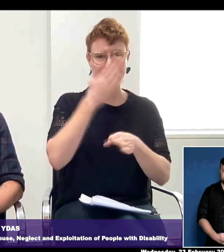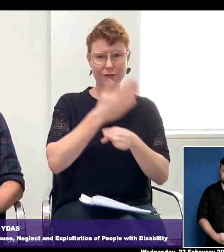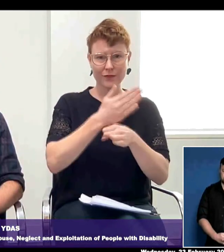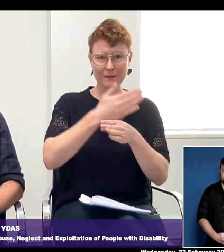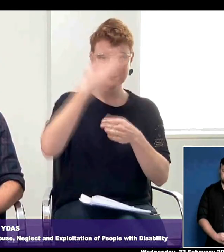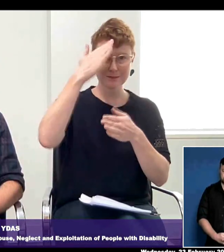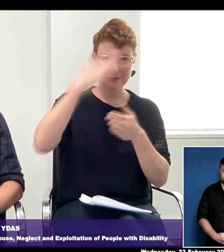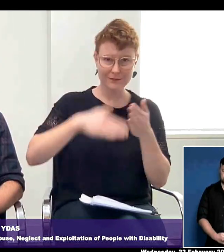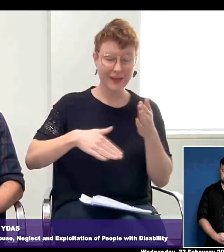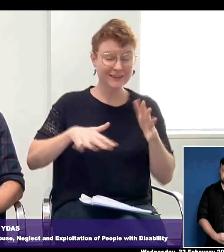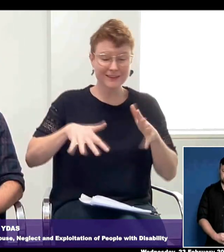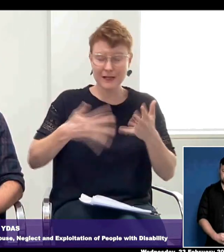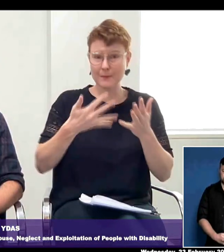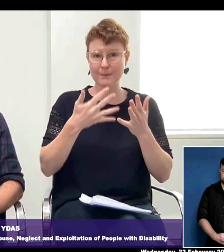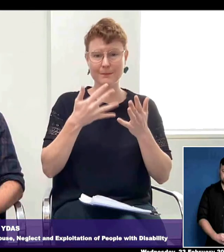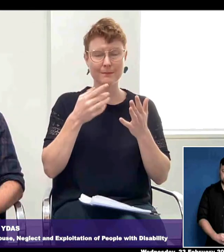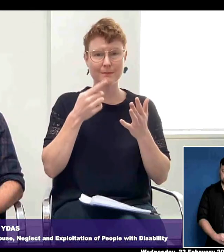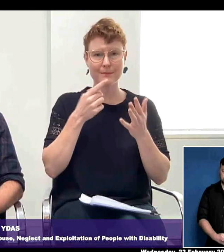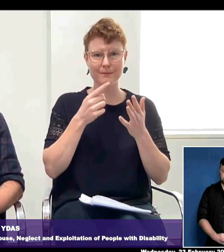possible. It's important to start these conversations early.